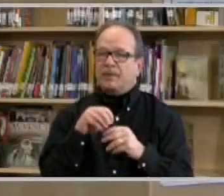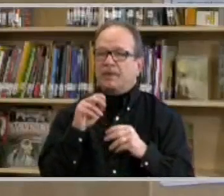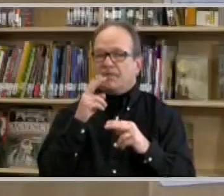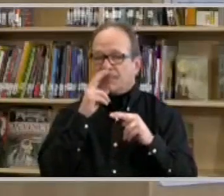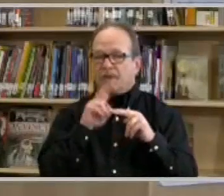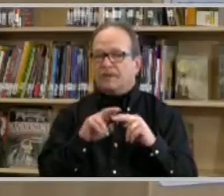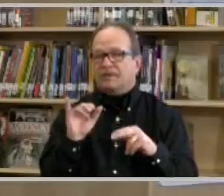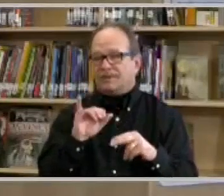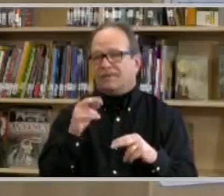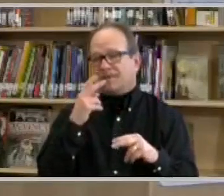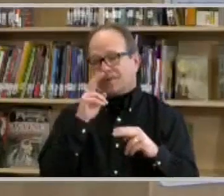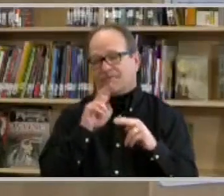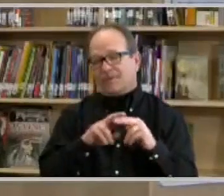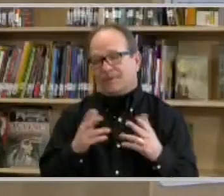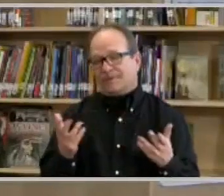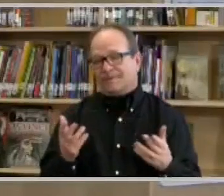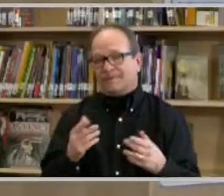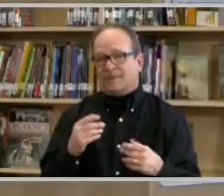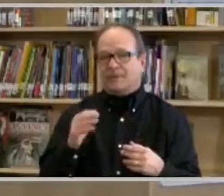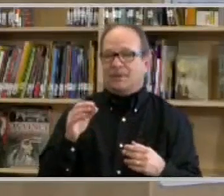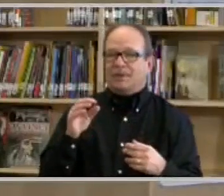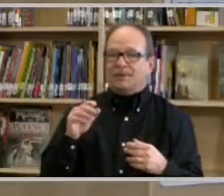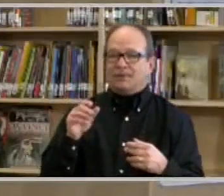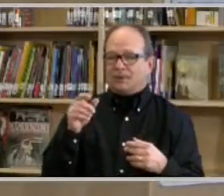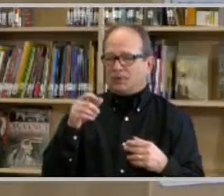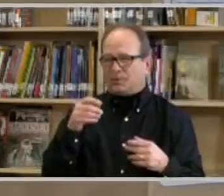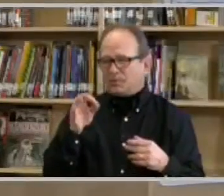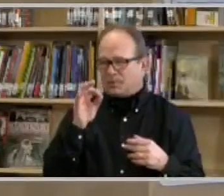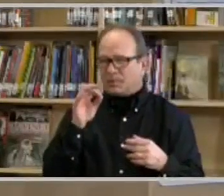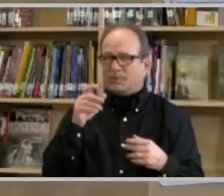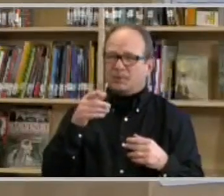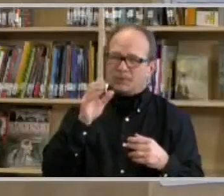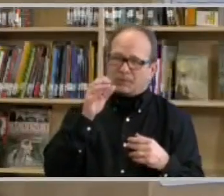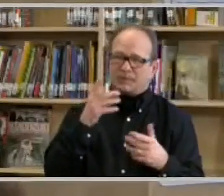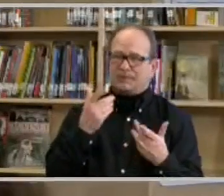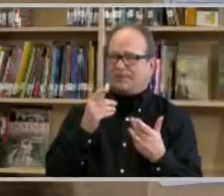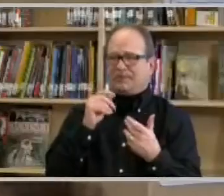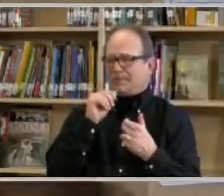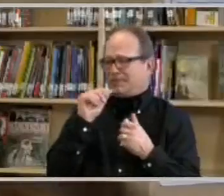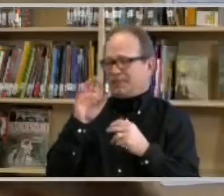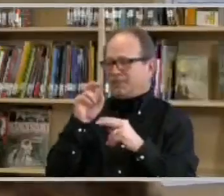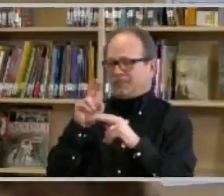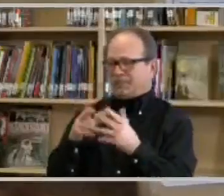MAYBE WE CAN INCORPORATE PRAYER WITH FUN WITH A LOT OF FUN. IT DOESN'T HAVE TO BE SMOKING AND DRINKING, BUT A LOT OF OTHER